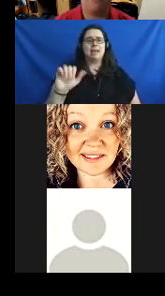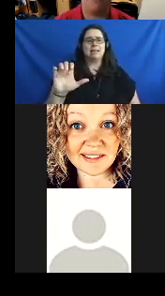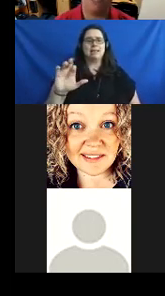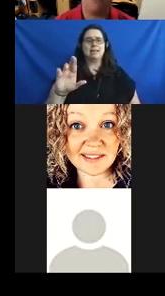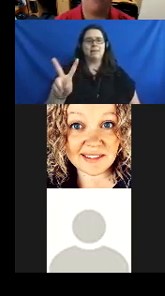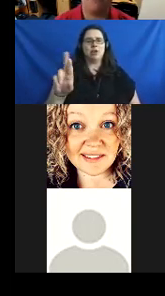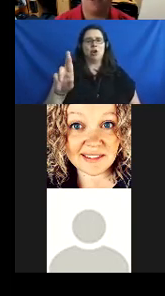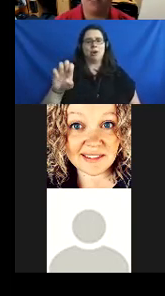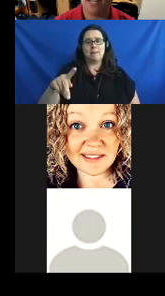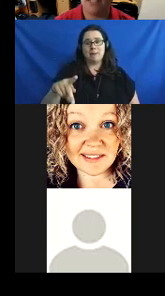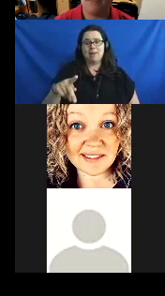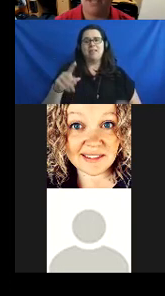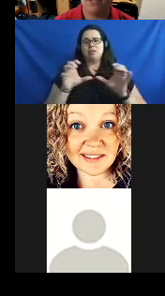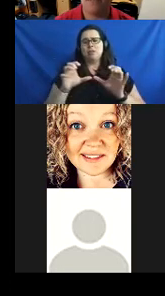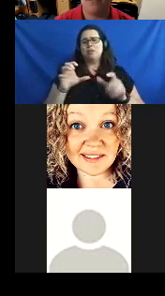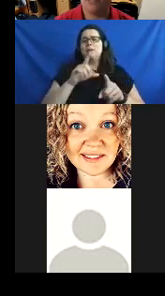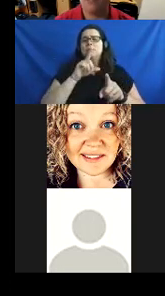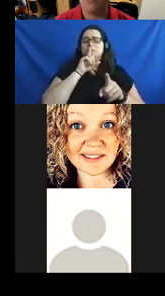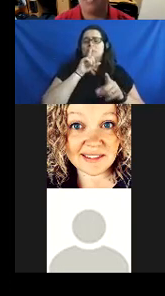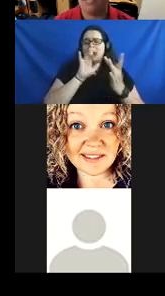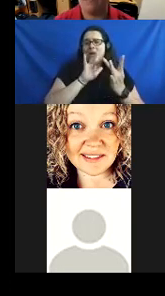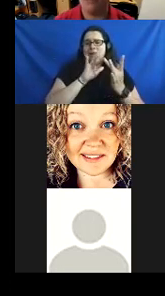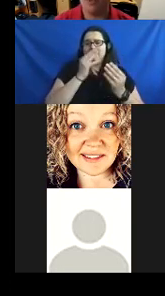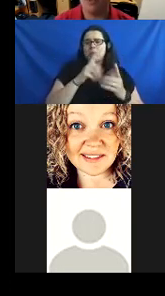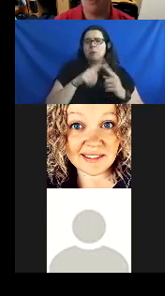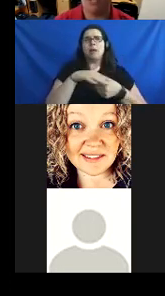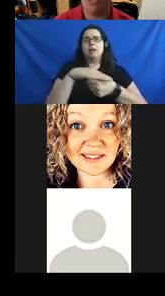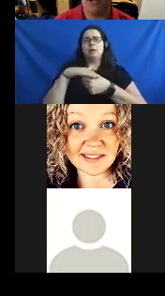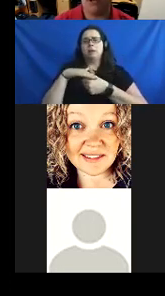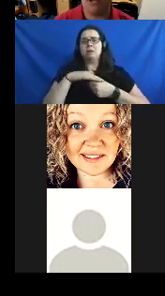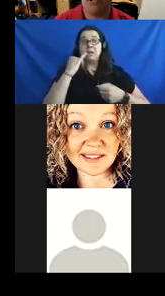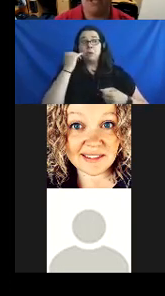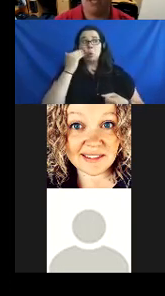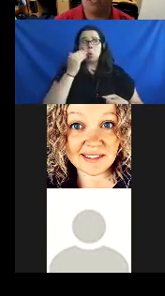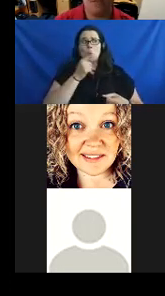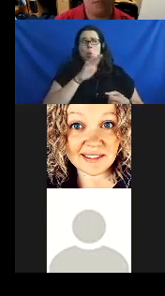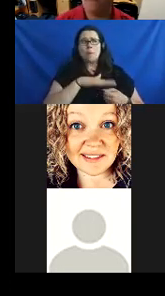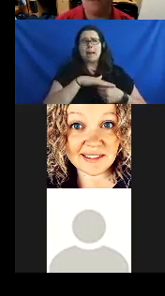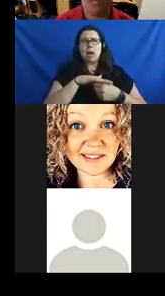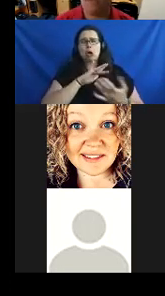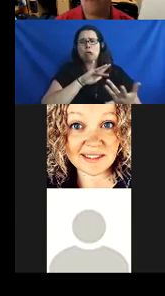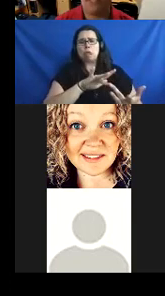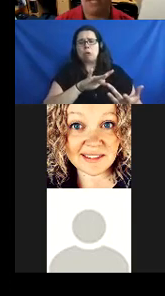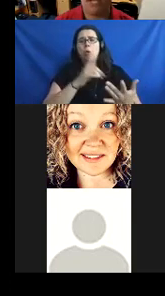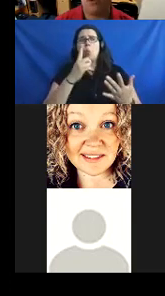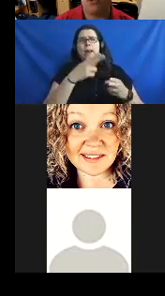IT WILL GIVE YOU CONTACT INFORMATION OR YOU CAN REACH